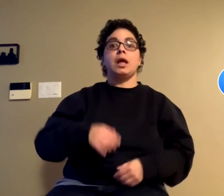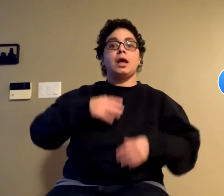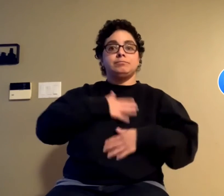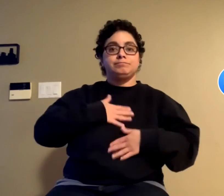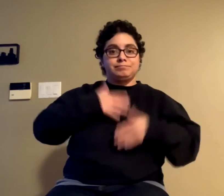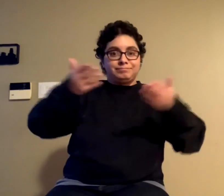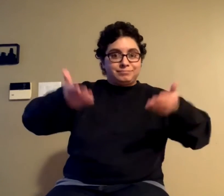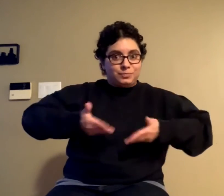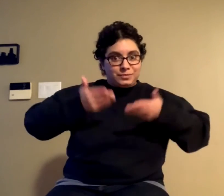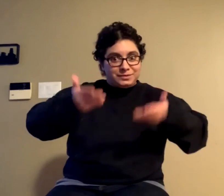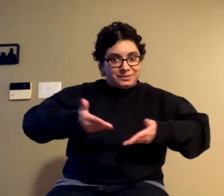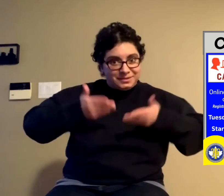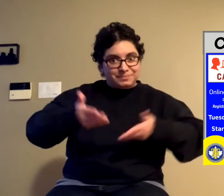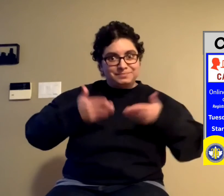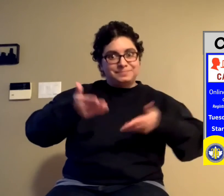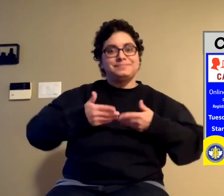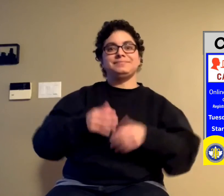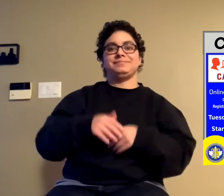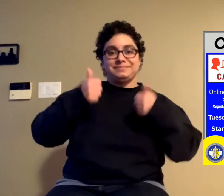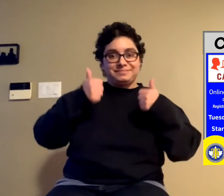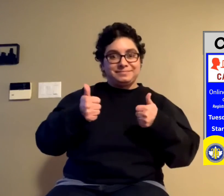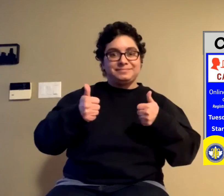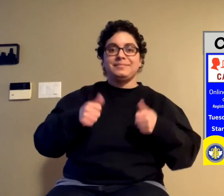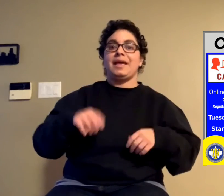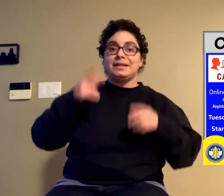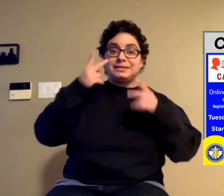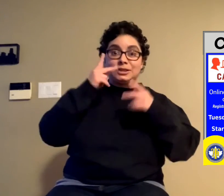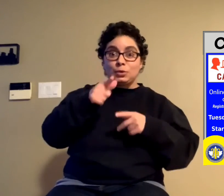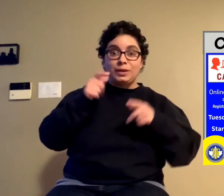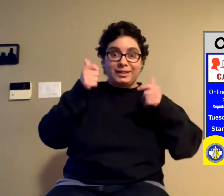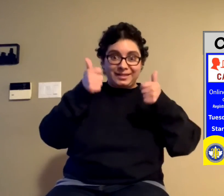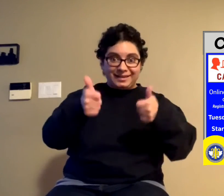Everyone is welcome! See you there!